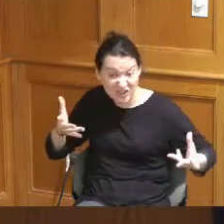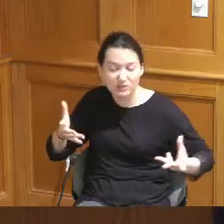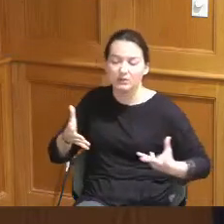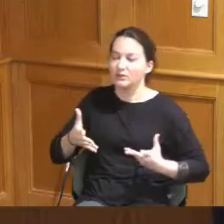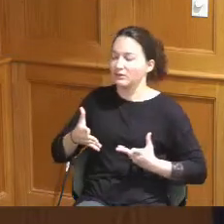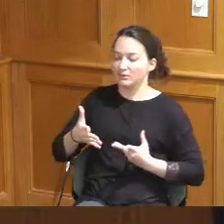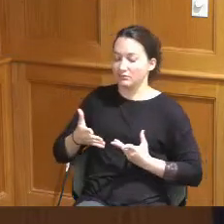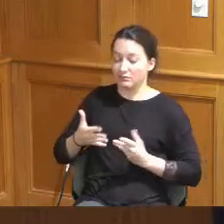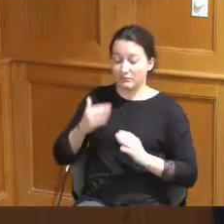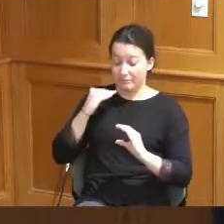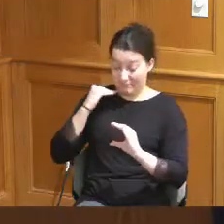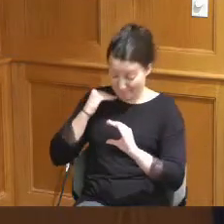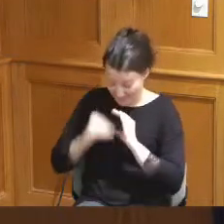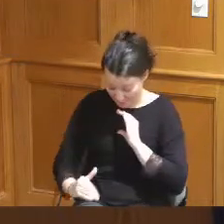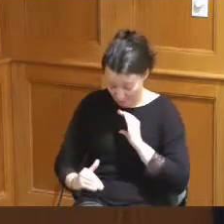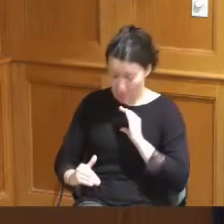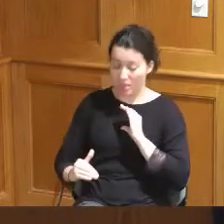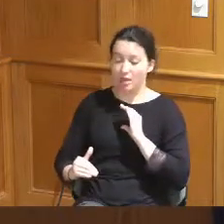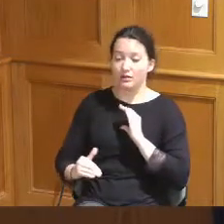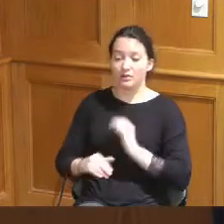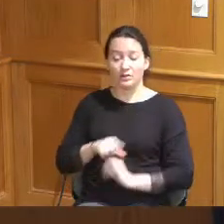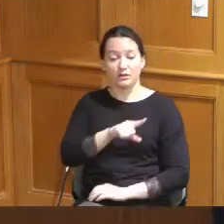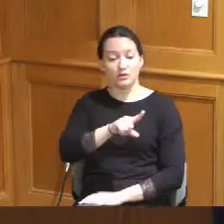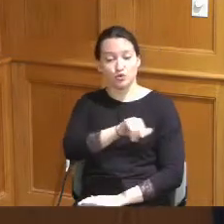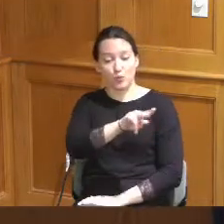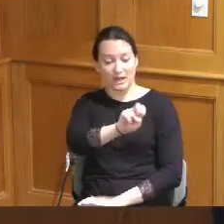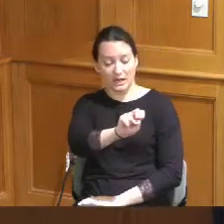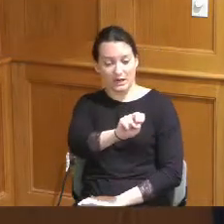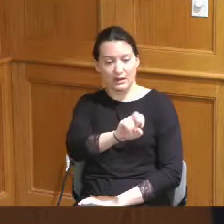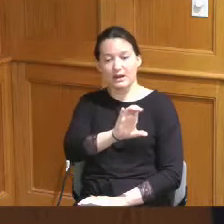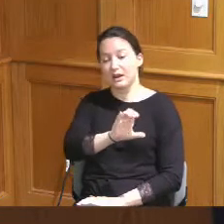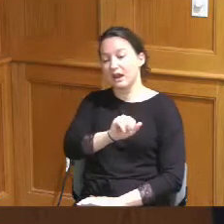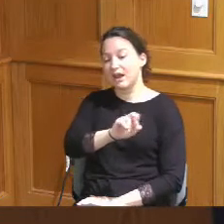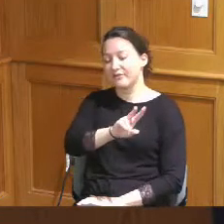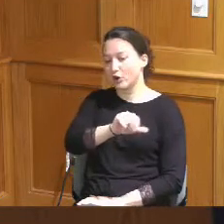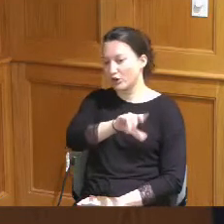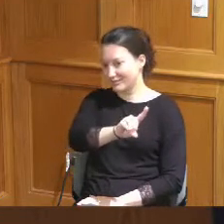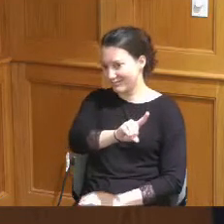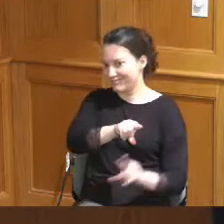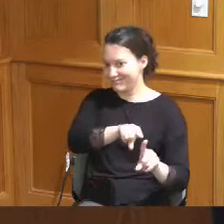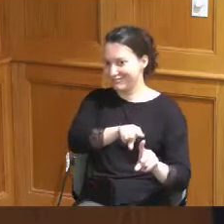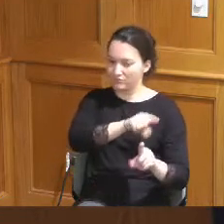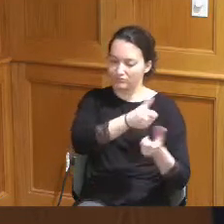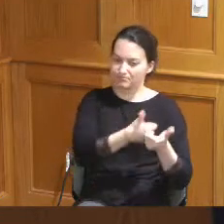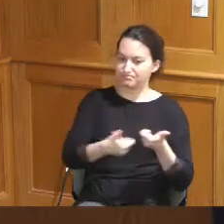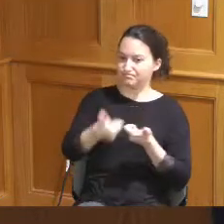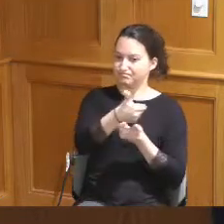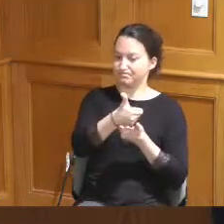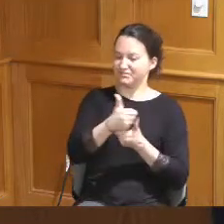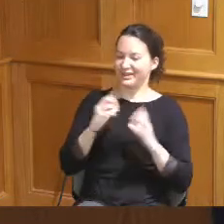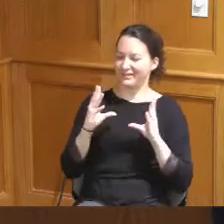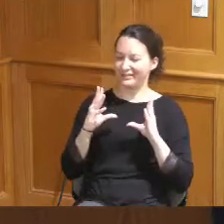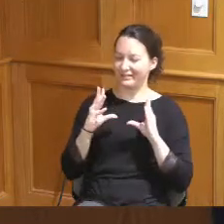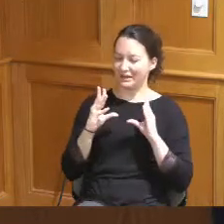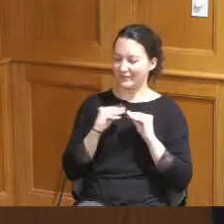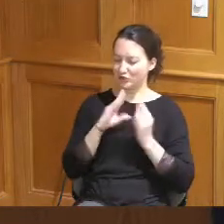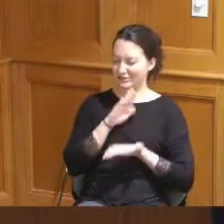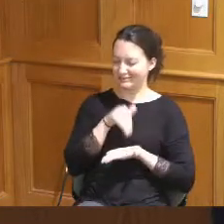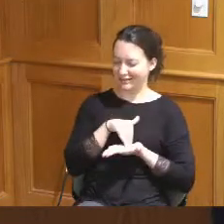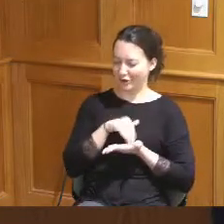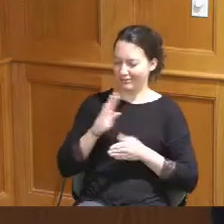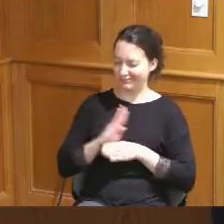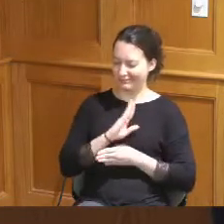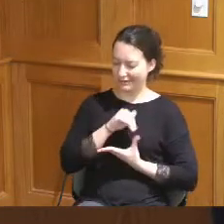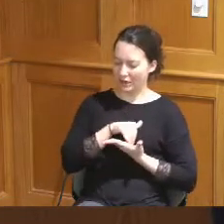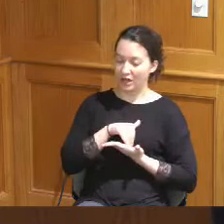sent an email to Julie Calvert who is over our convention visit Cincinnati and copied you on